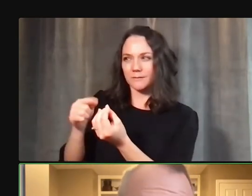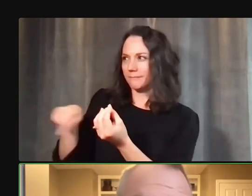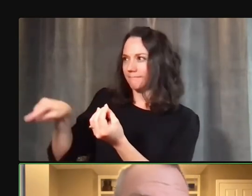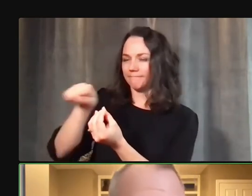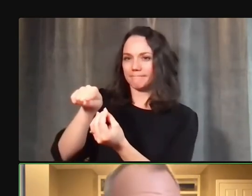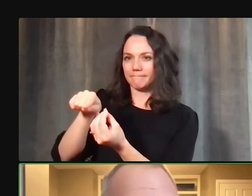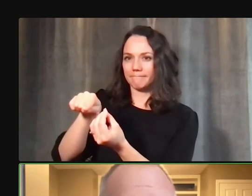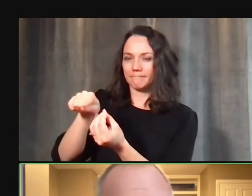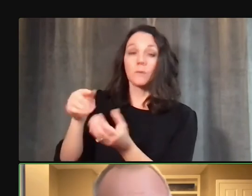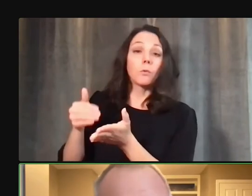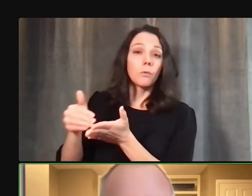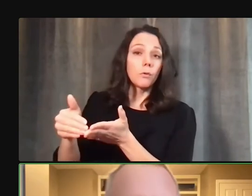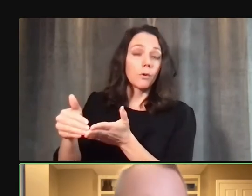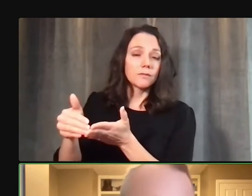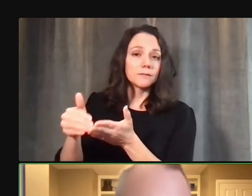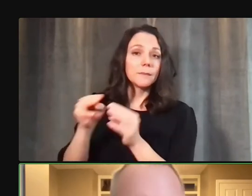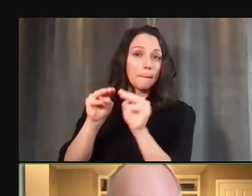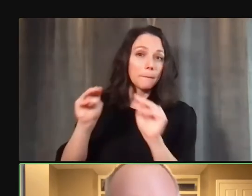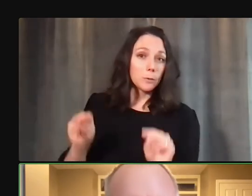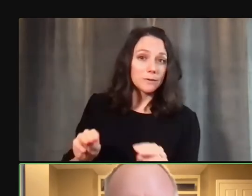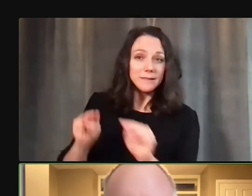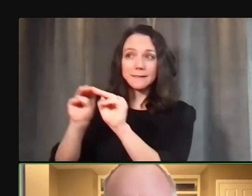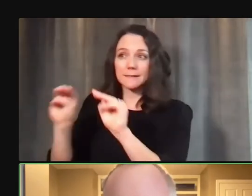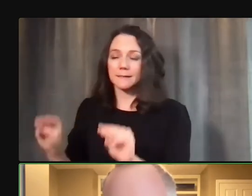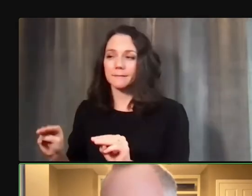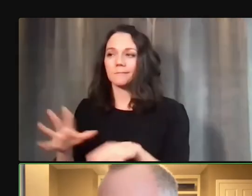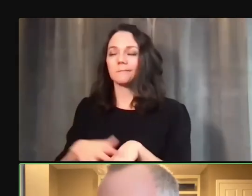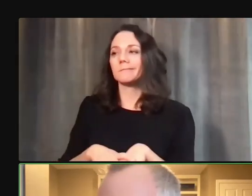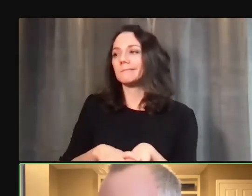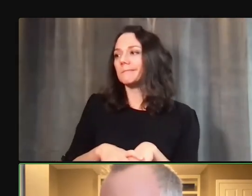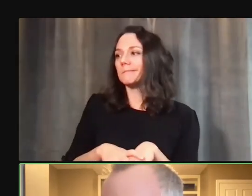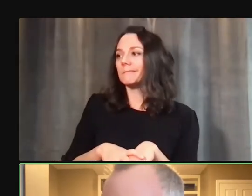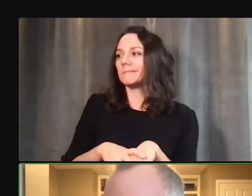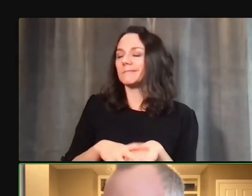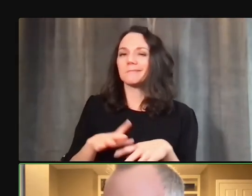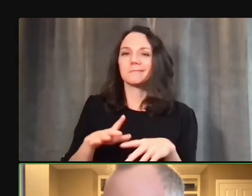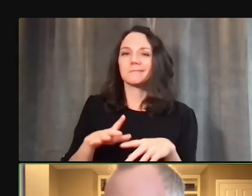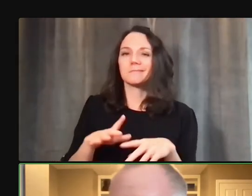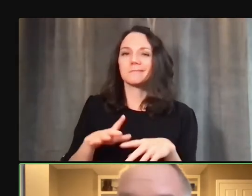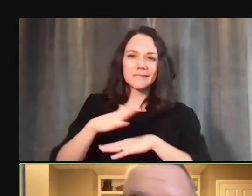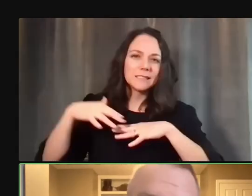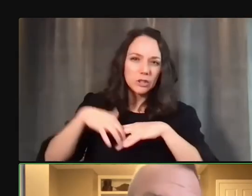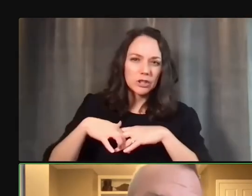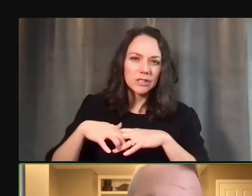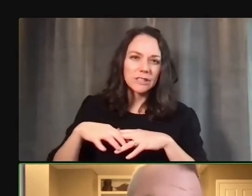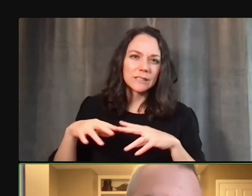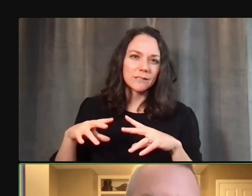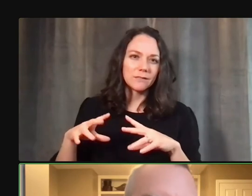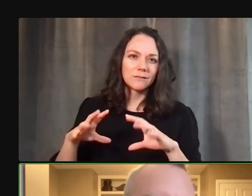museums and cultural institutions and Indigenous communities and so on. At this particular Museum,